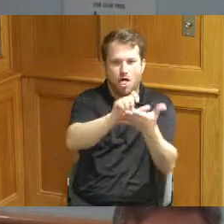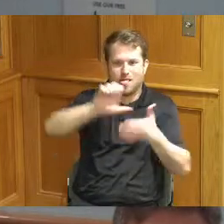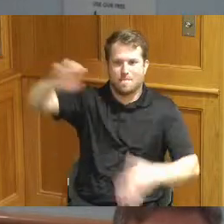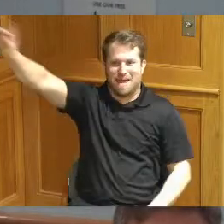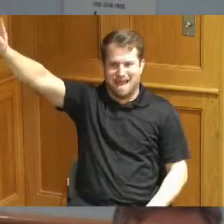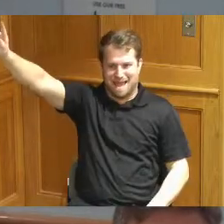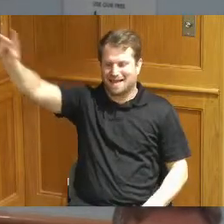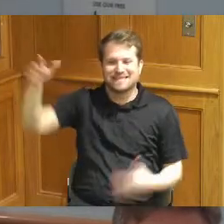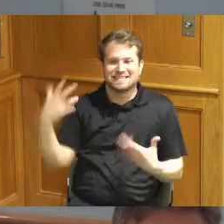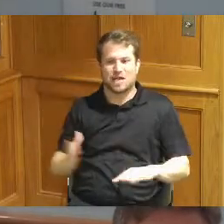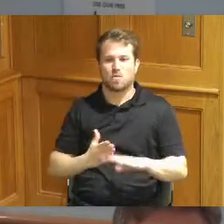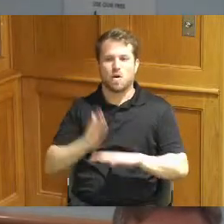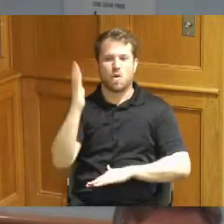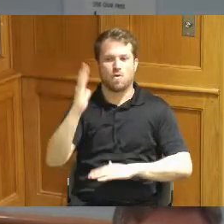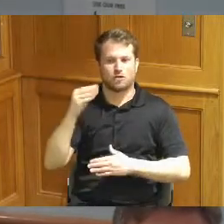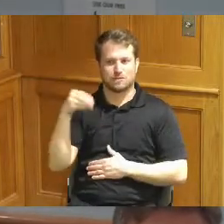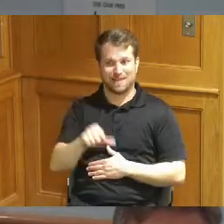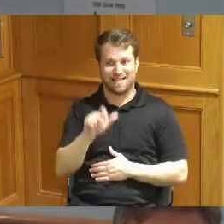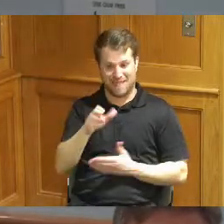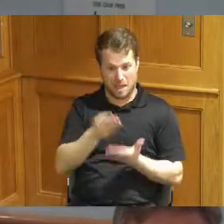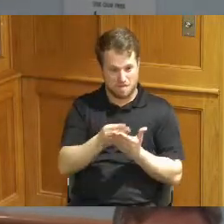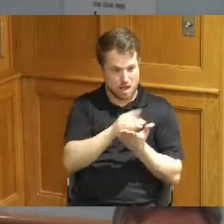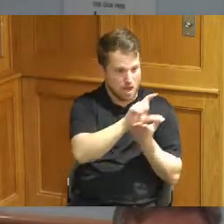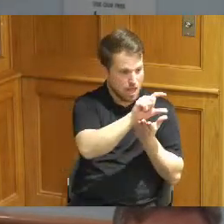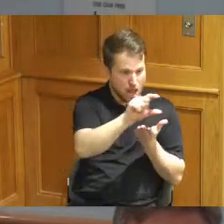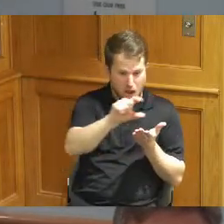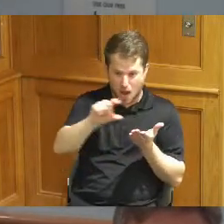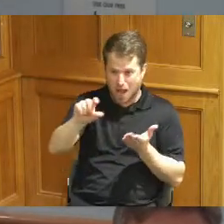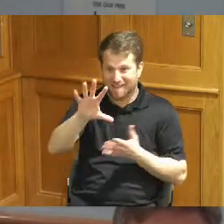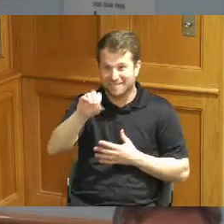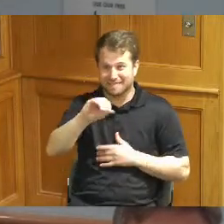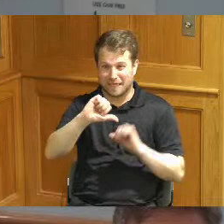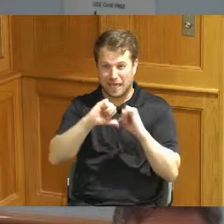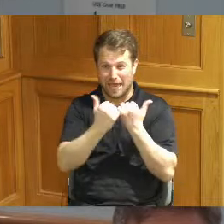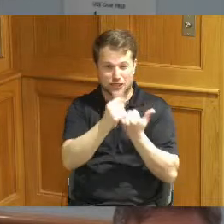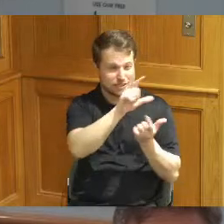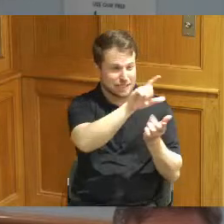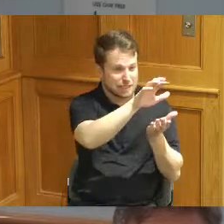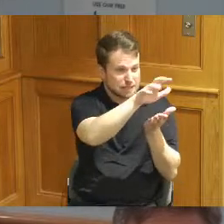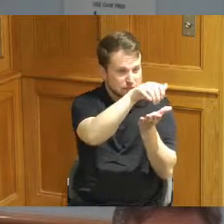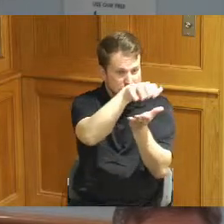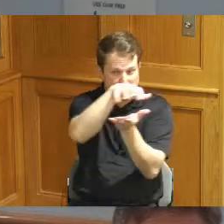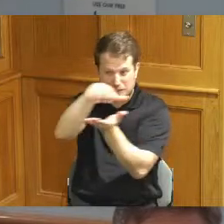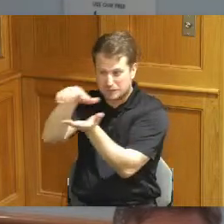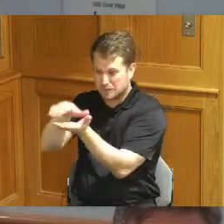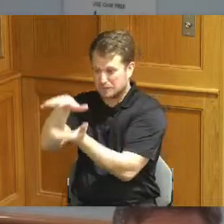when you added up all those little bits across 50 different agencies it ended up being seven percent